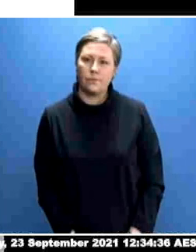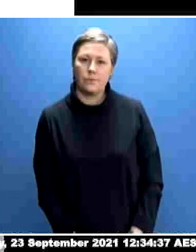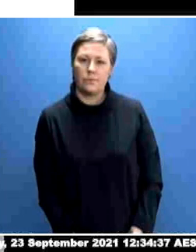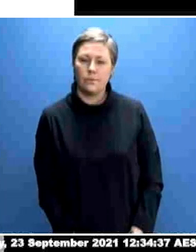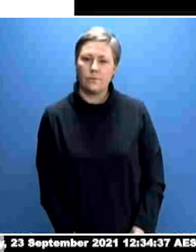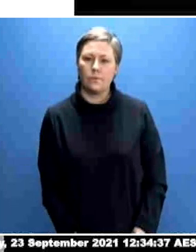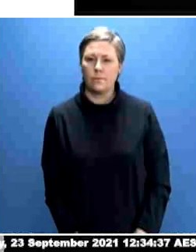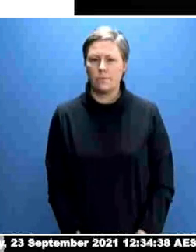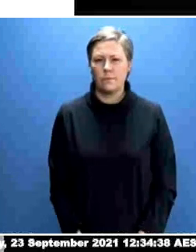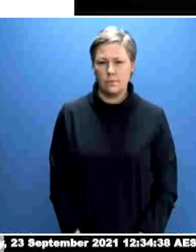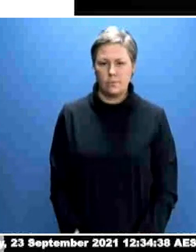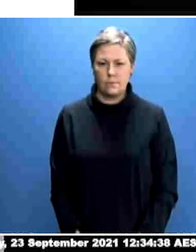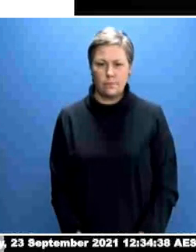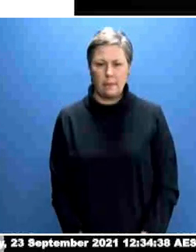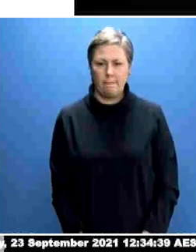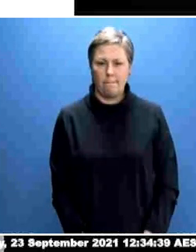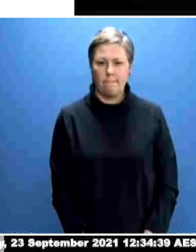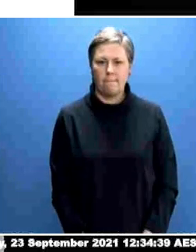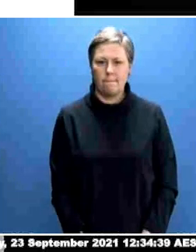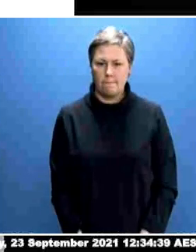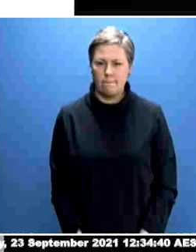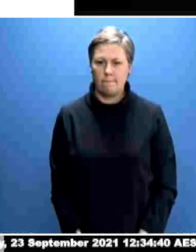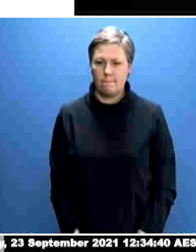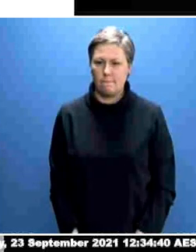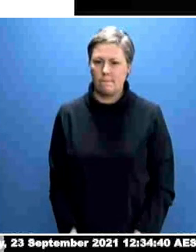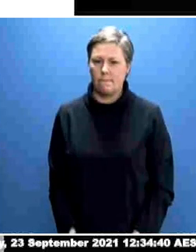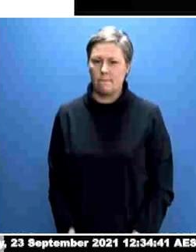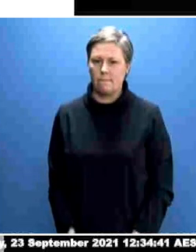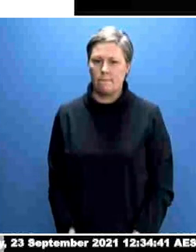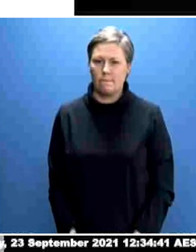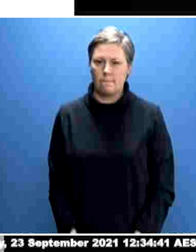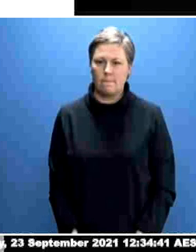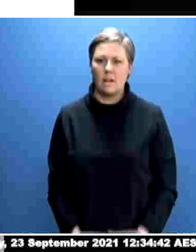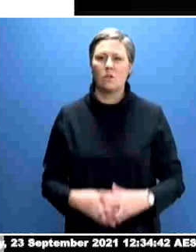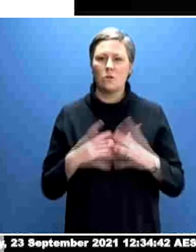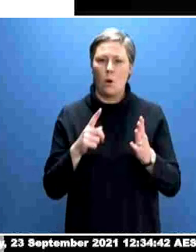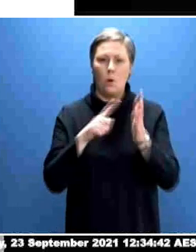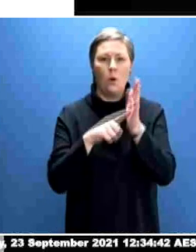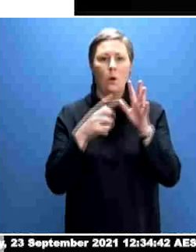to points that have been raised by the Law Society of the Northern Territory,